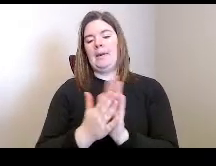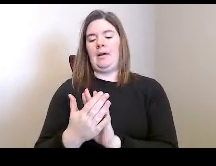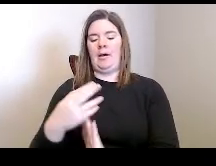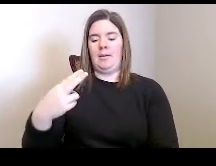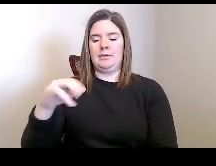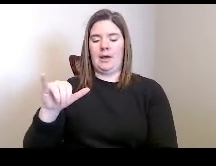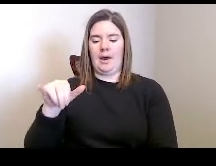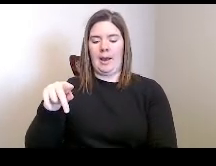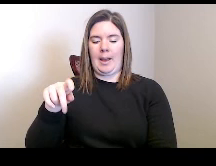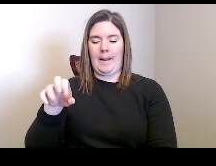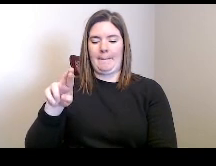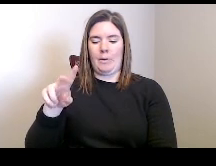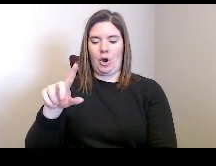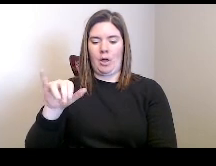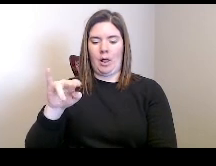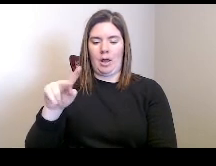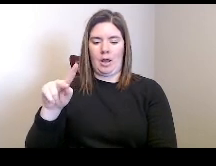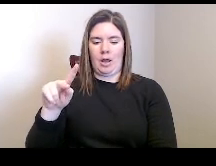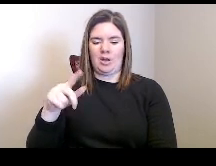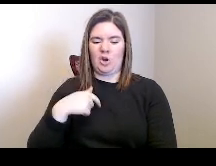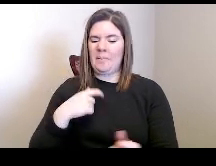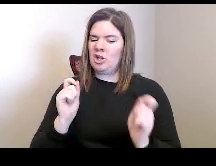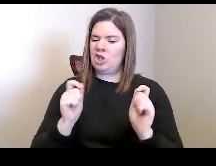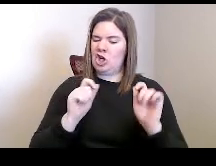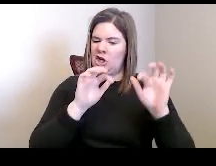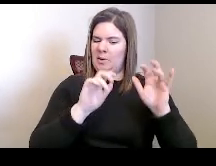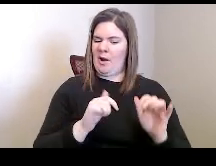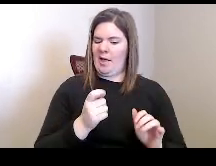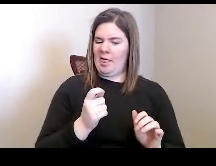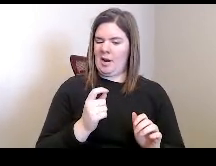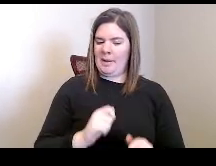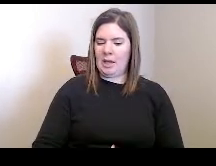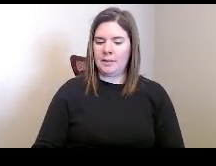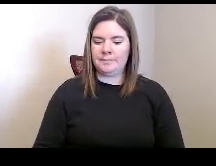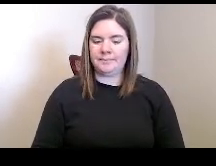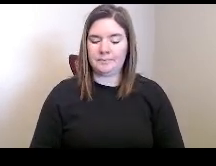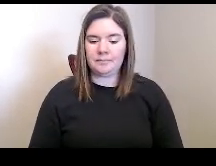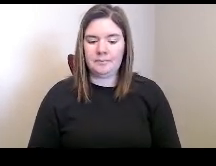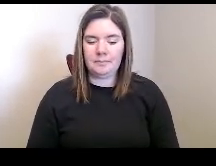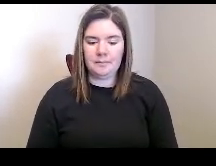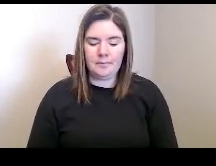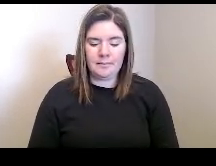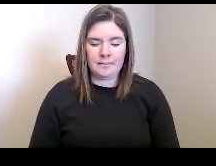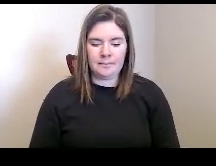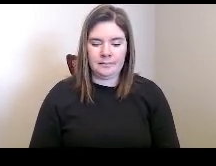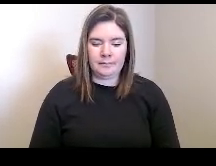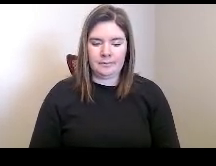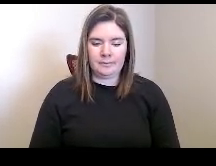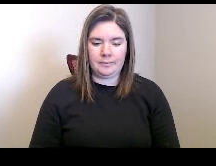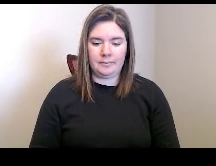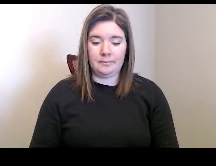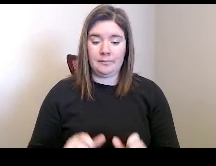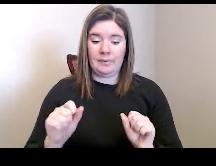I'll change my paragraph a little bit so that it now reads, "More information about low-cost, high impact accommodations can be found on the JAN website."